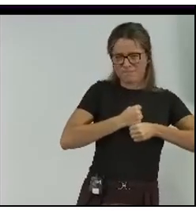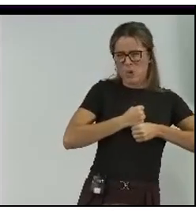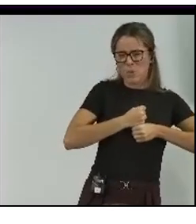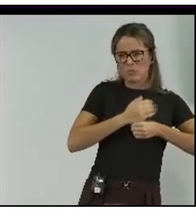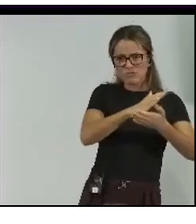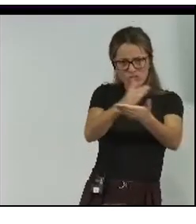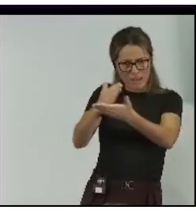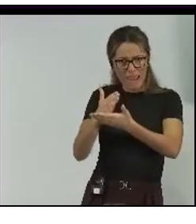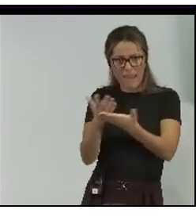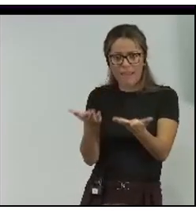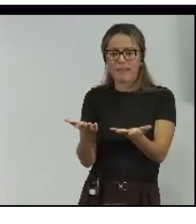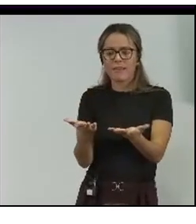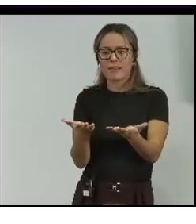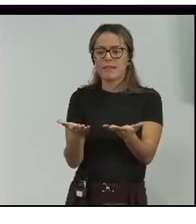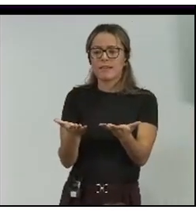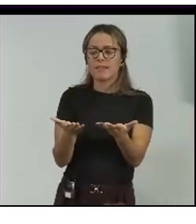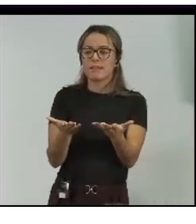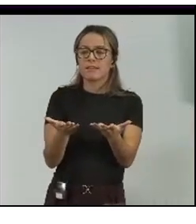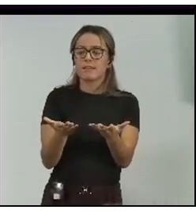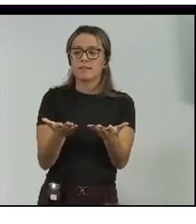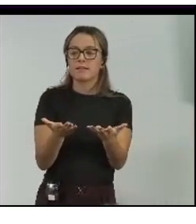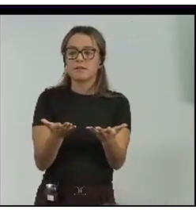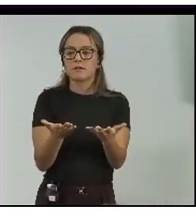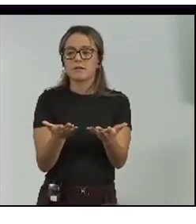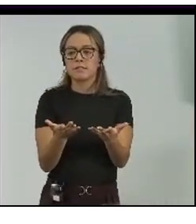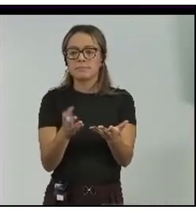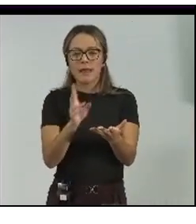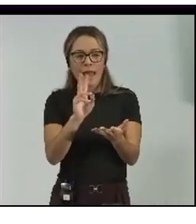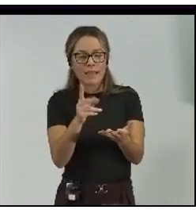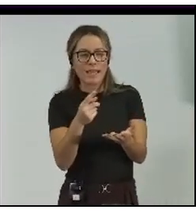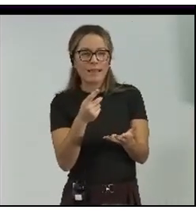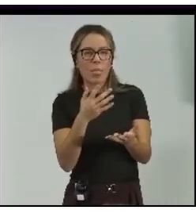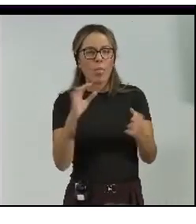But once again, I'm going to go back to that word empower, you know,